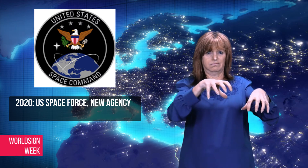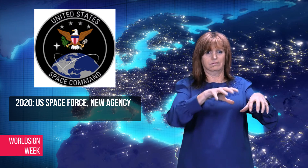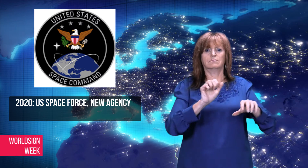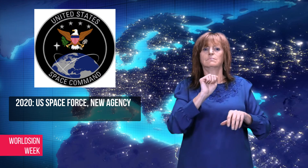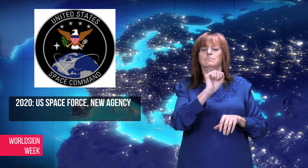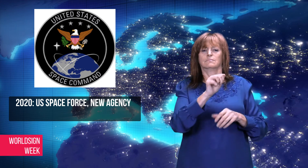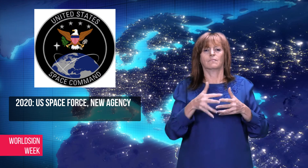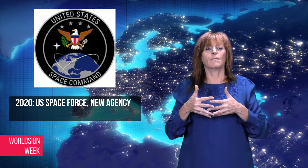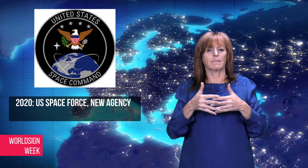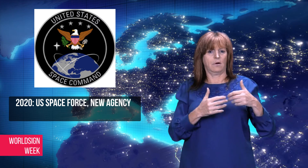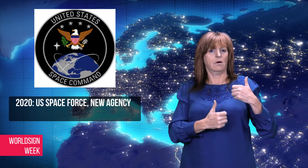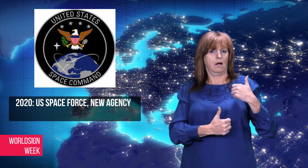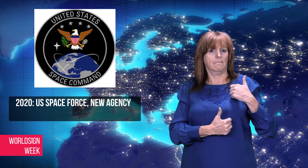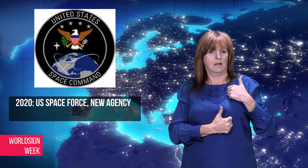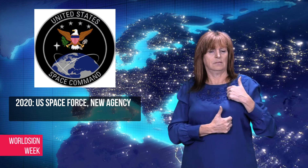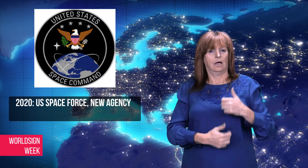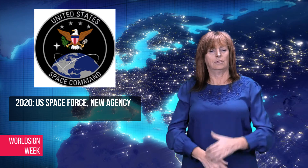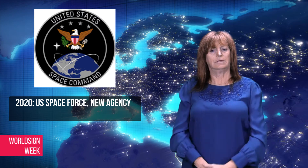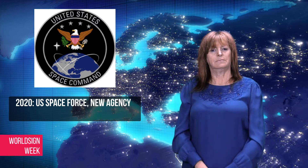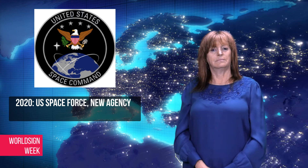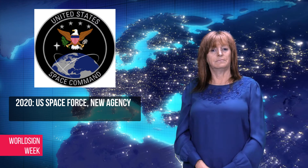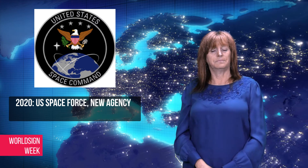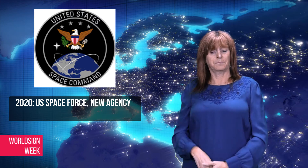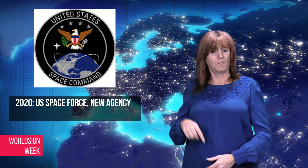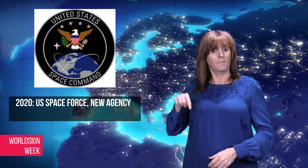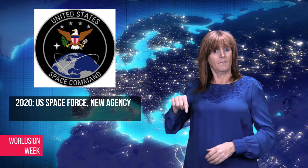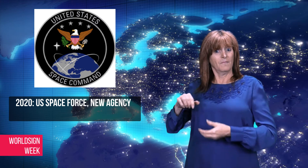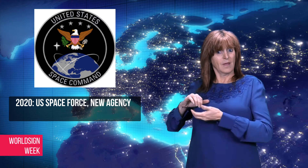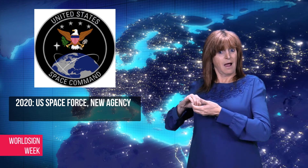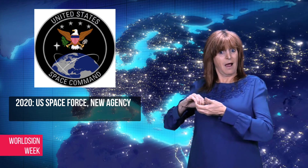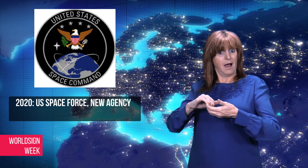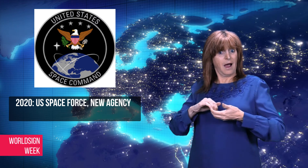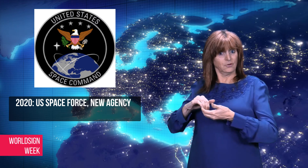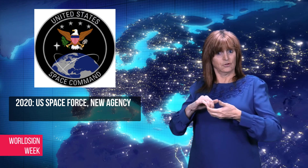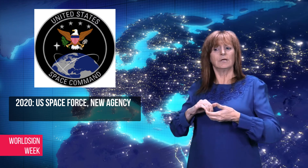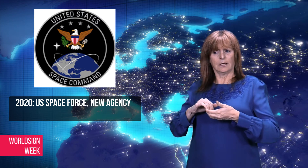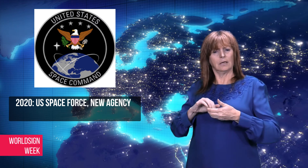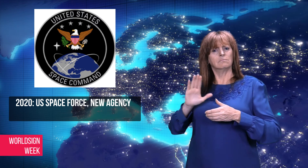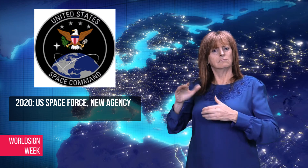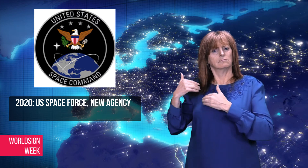Force as the sixth branch of the US military.